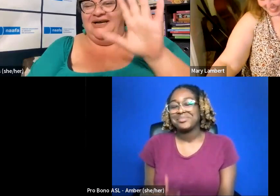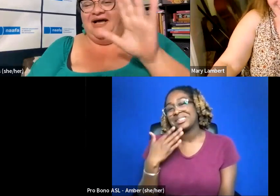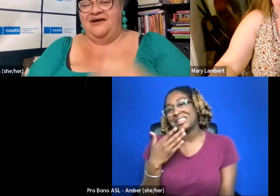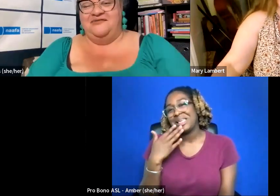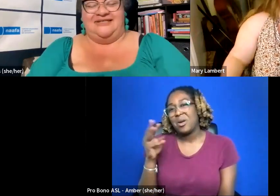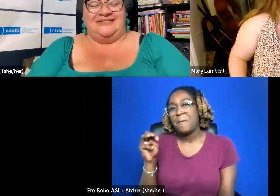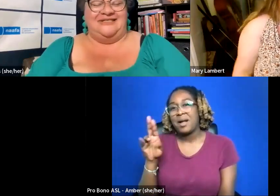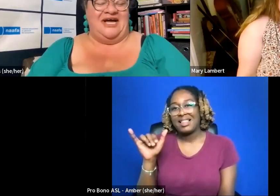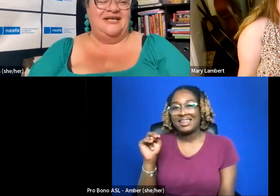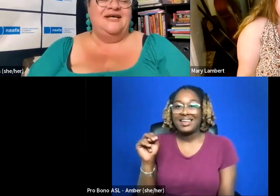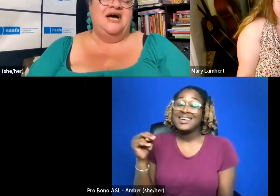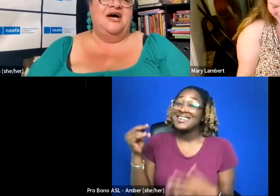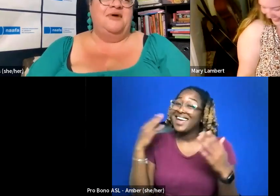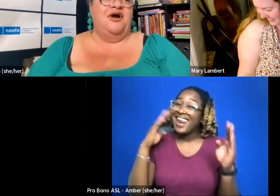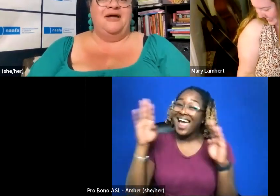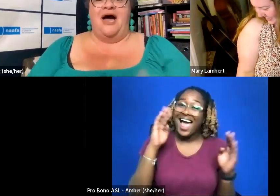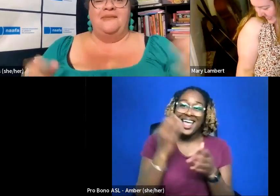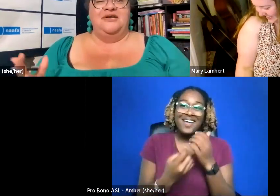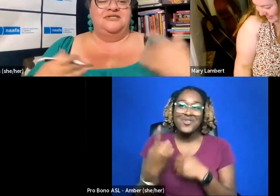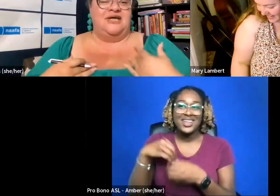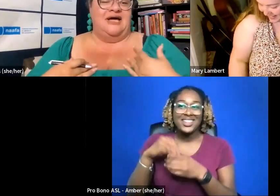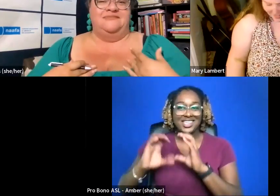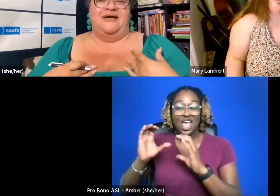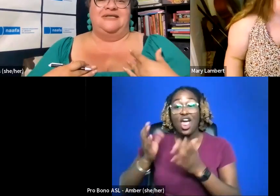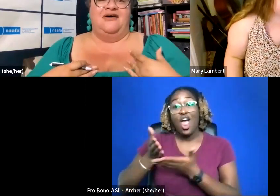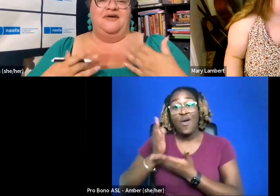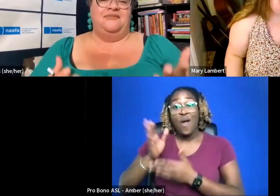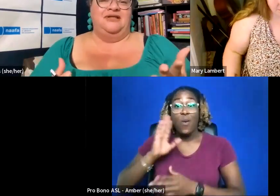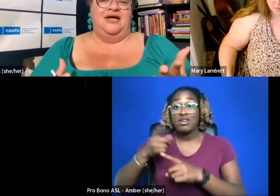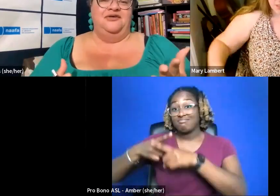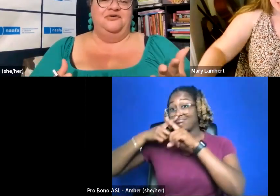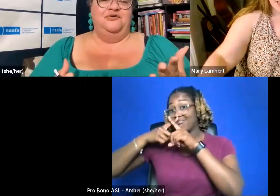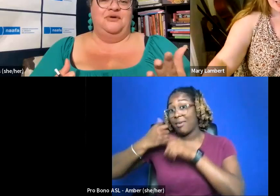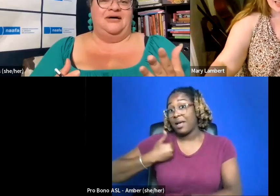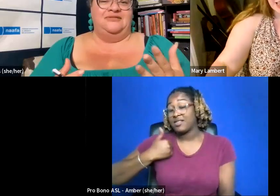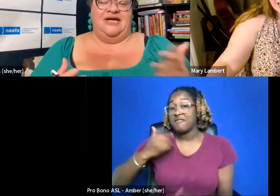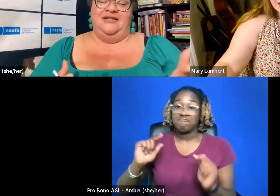And hi everyone else in the chat. All right. I'm going to silence myself and Mary, let you say anything